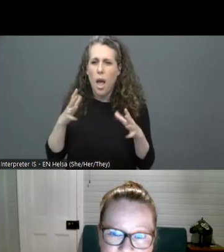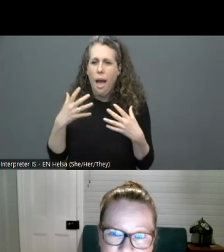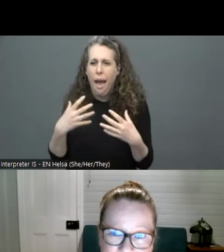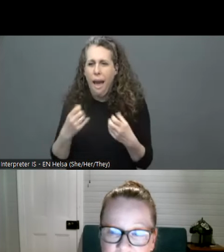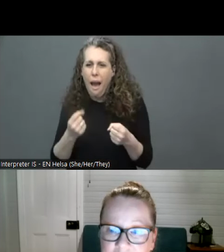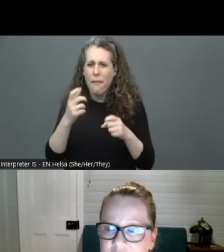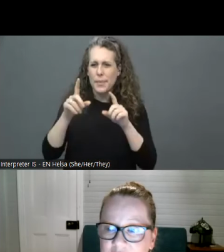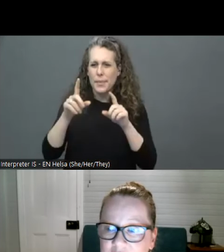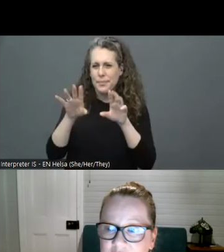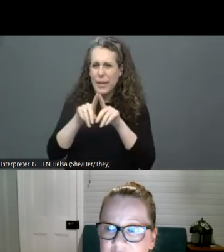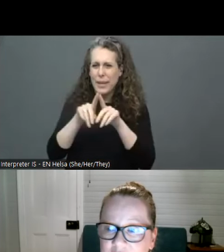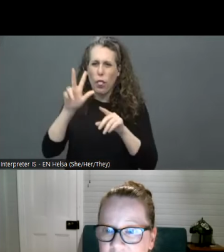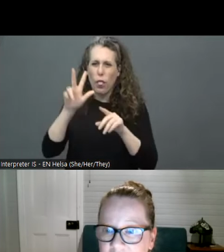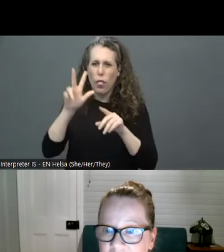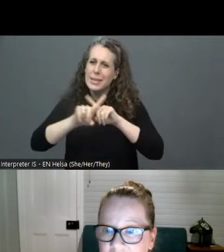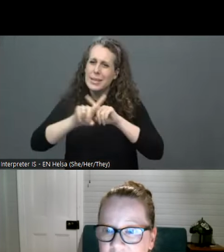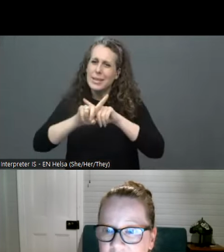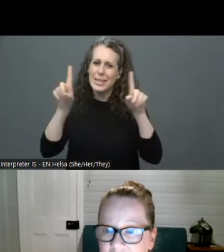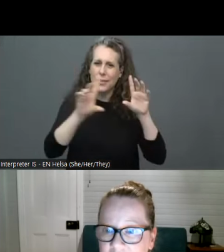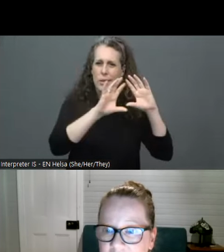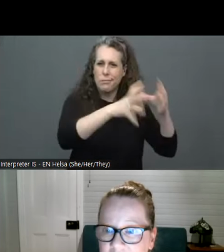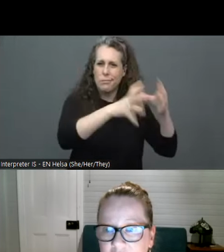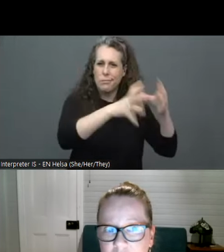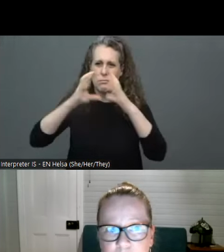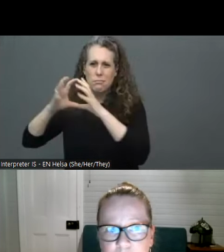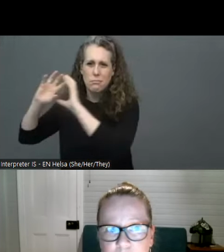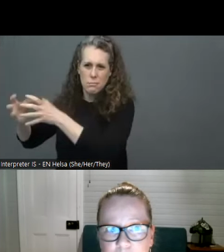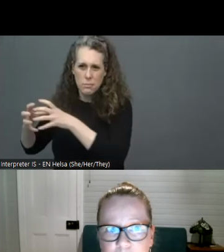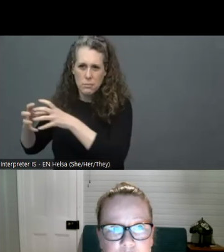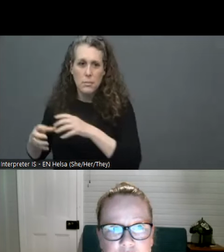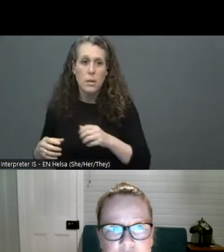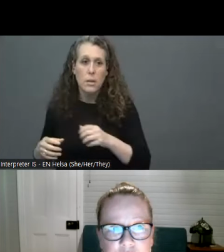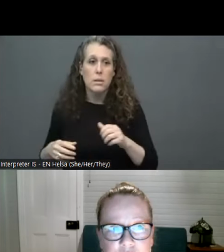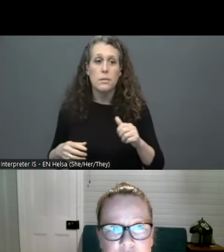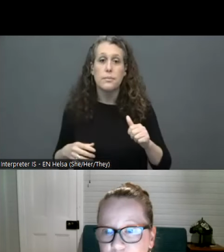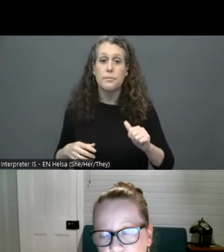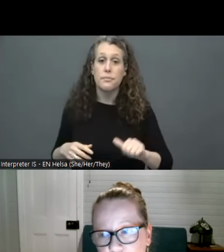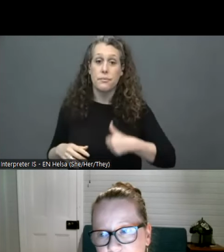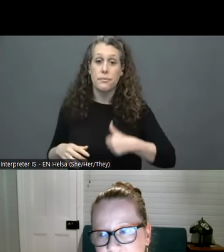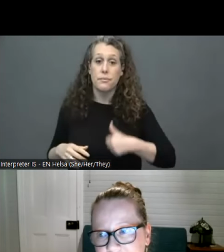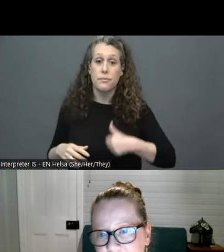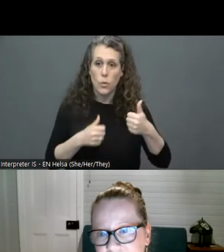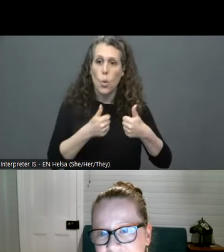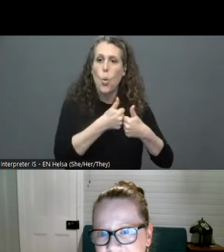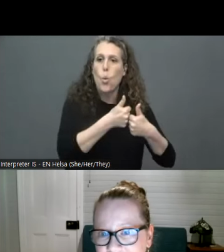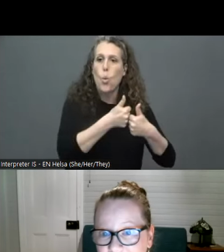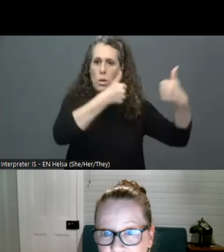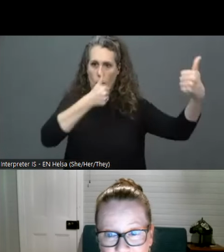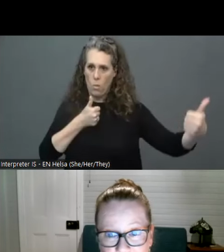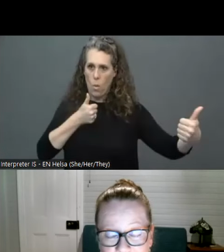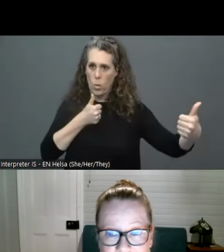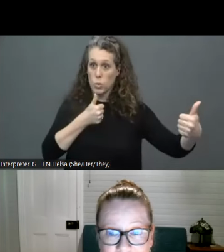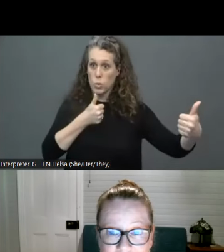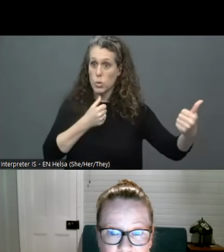categories. The first category is remote technical support mechanisms. These are most commonly in